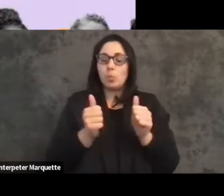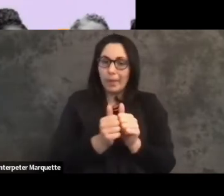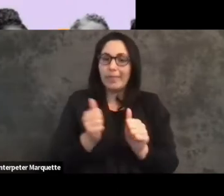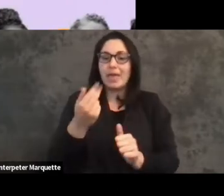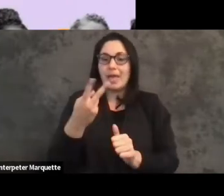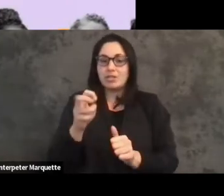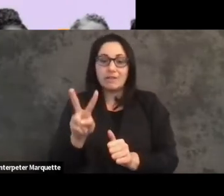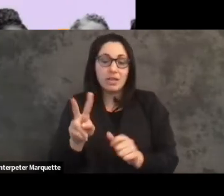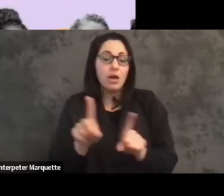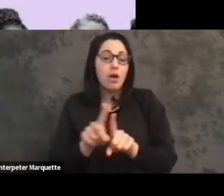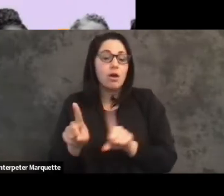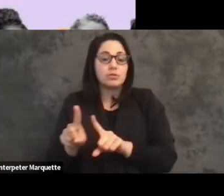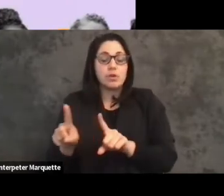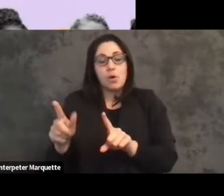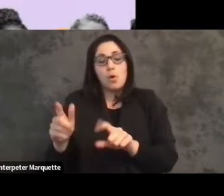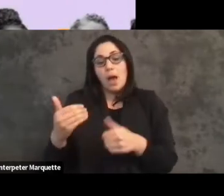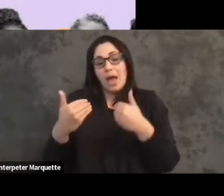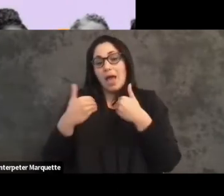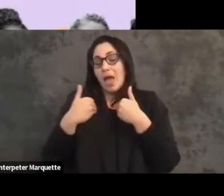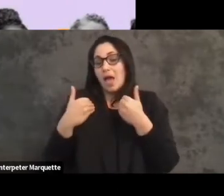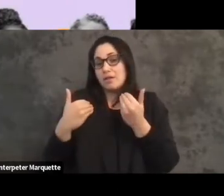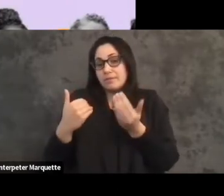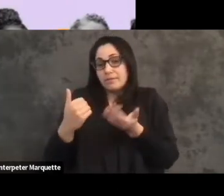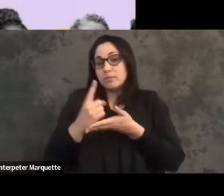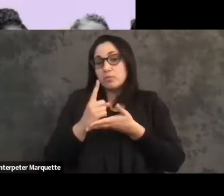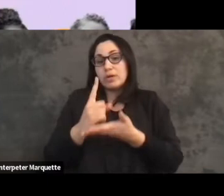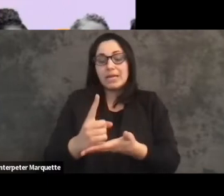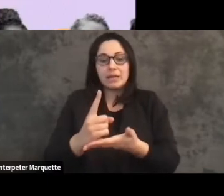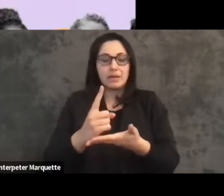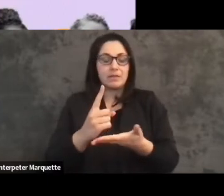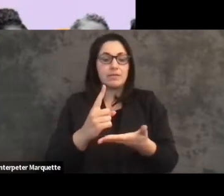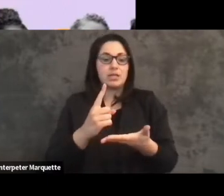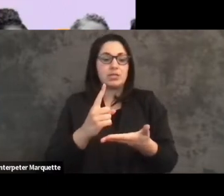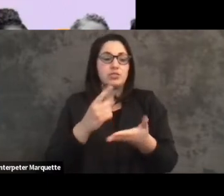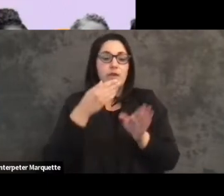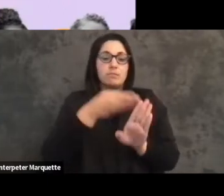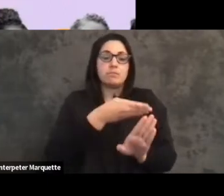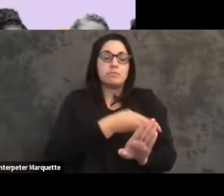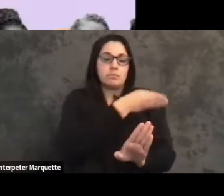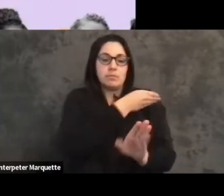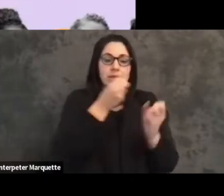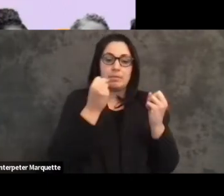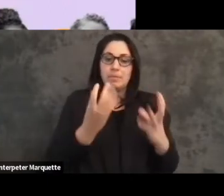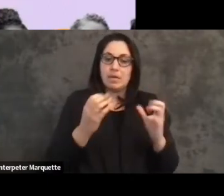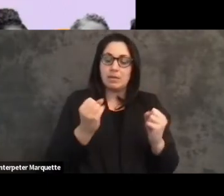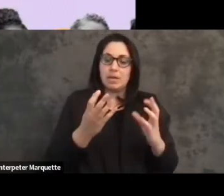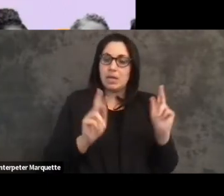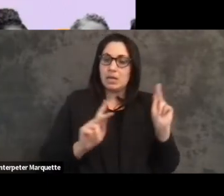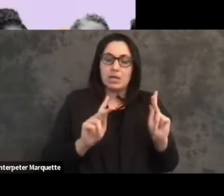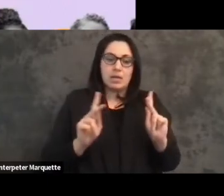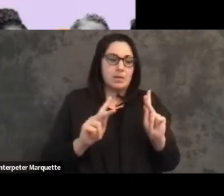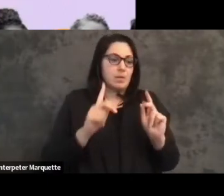I come to this work as a person living with HIV, I also happen to enjoy a lot of privilege